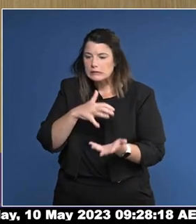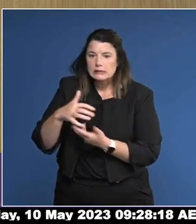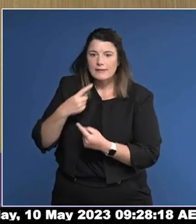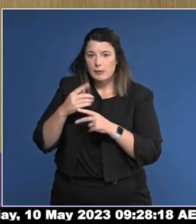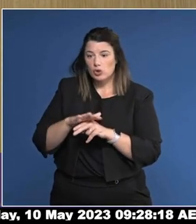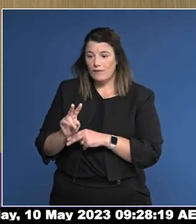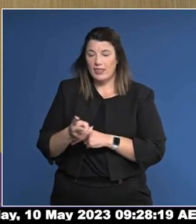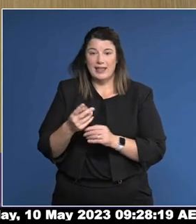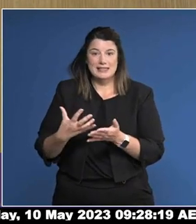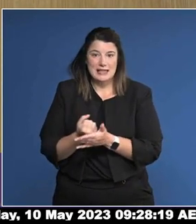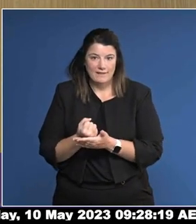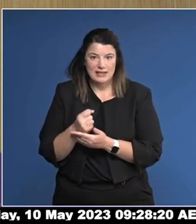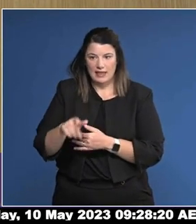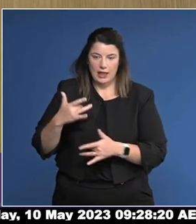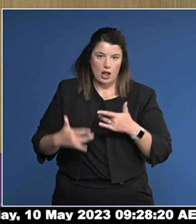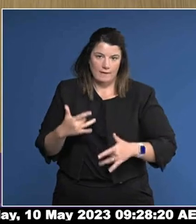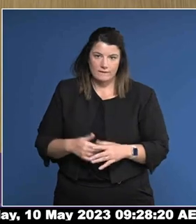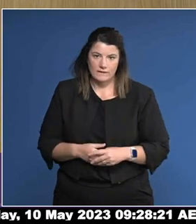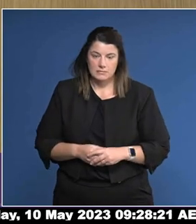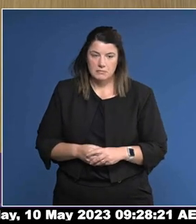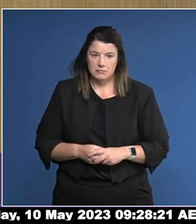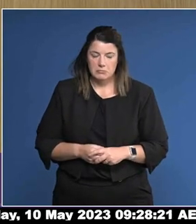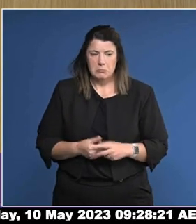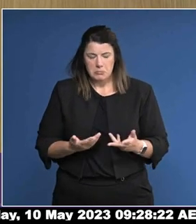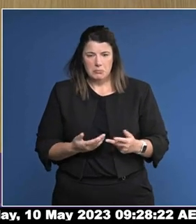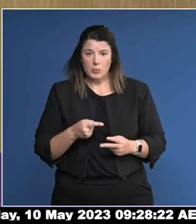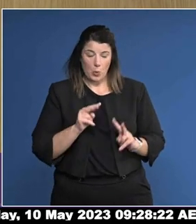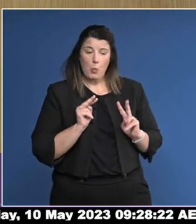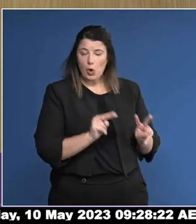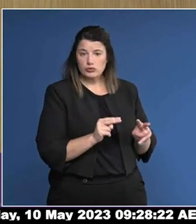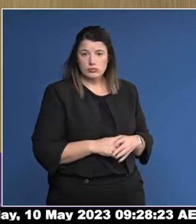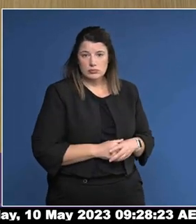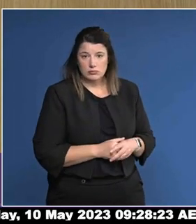safety and wellbeing. MS EASTMAN: Well, it's one thing to watch them, observe them, but